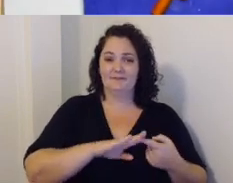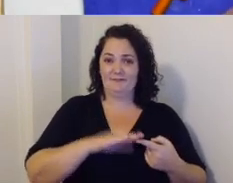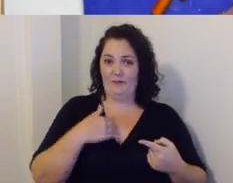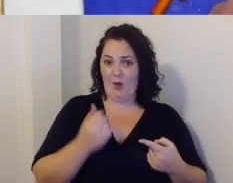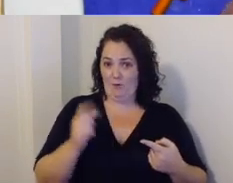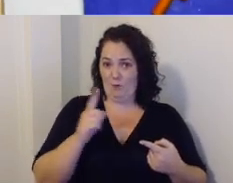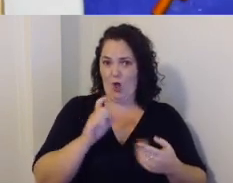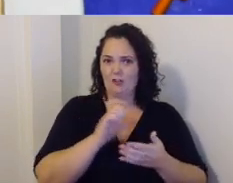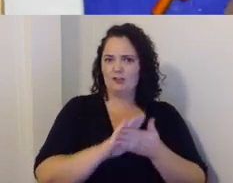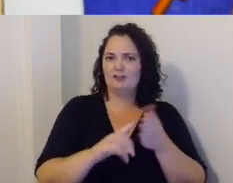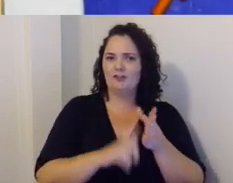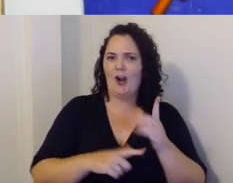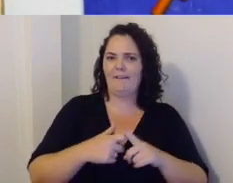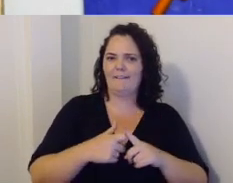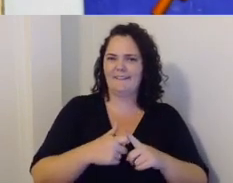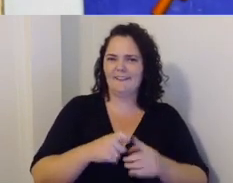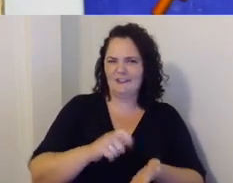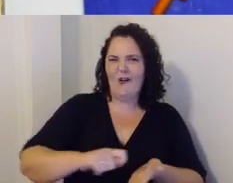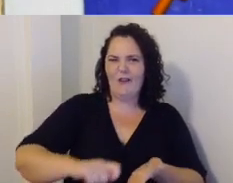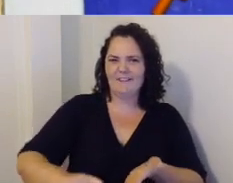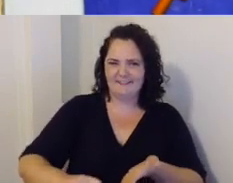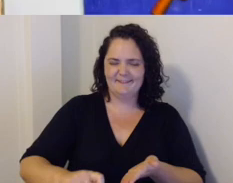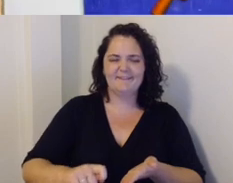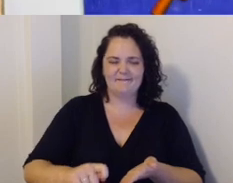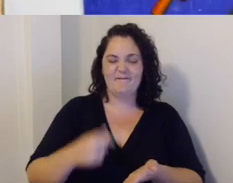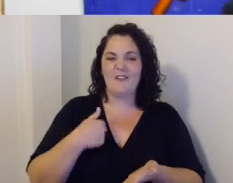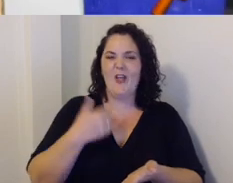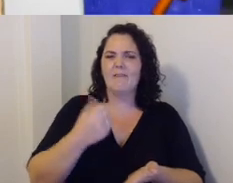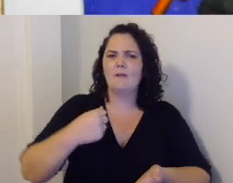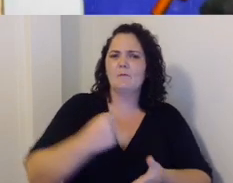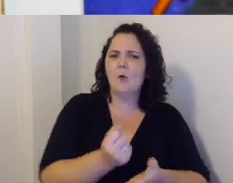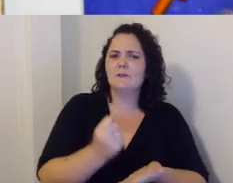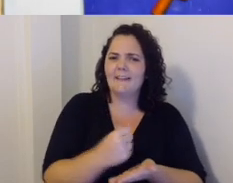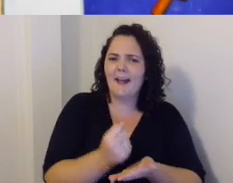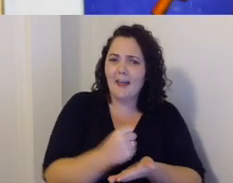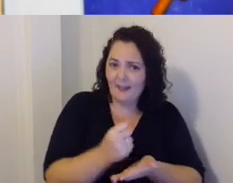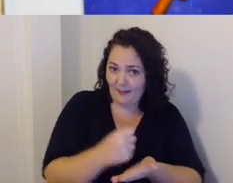chalk and all I've done here is take my mortar and pestle and I've taken pieces of white chalk that